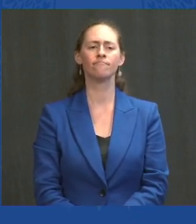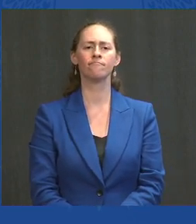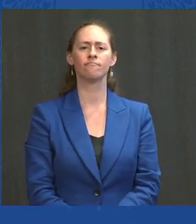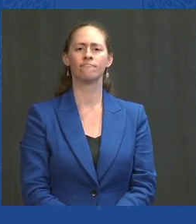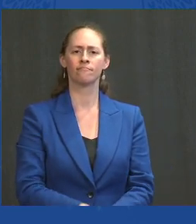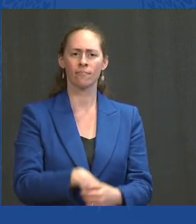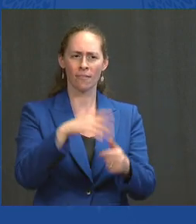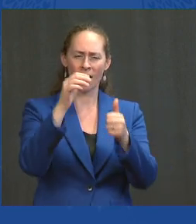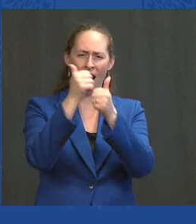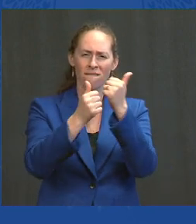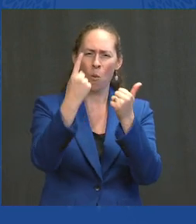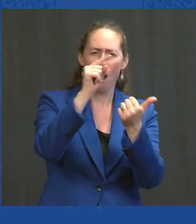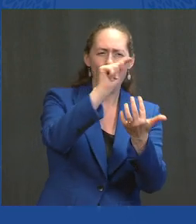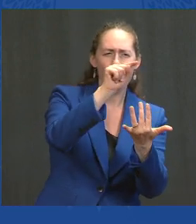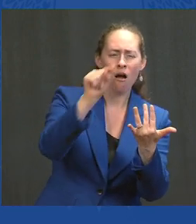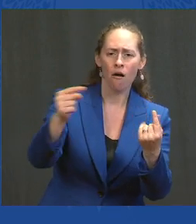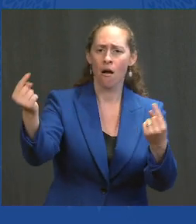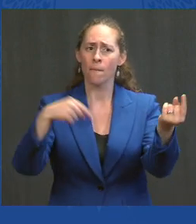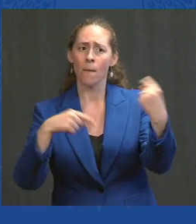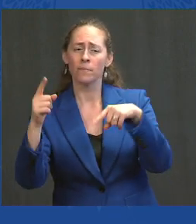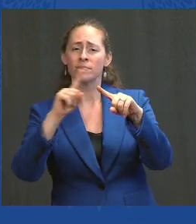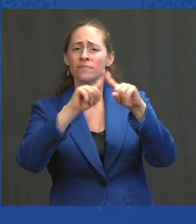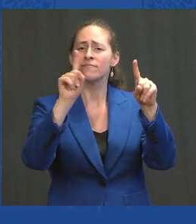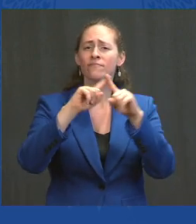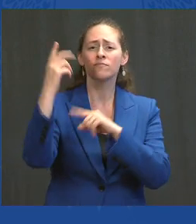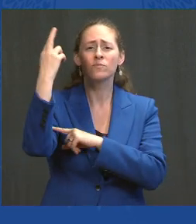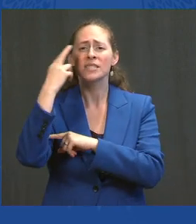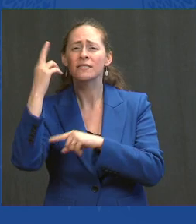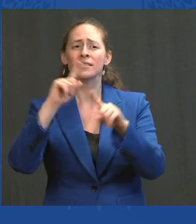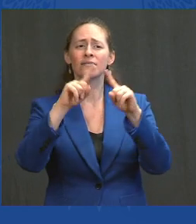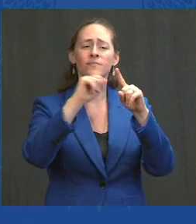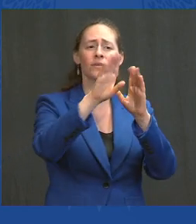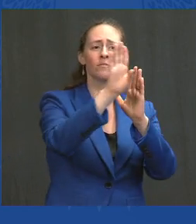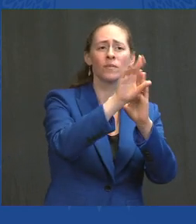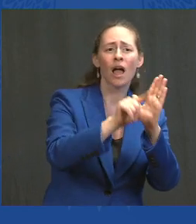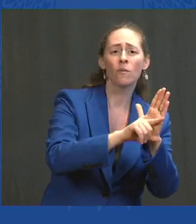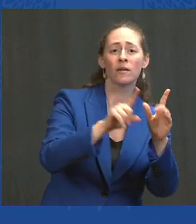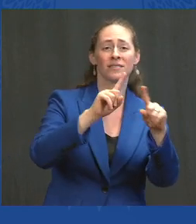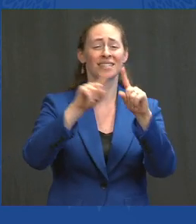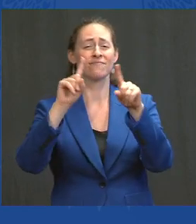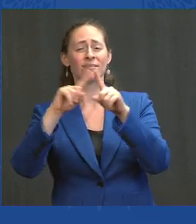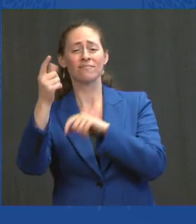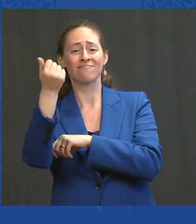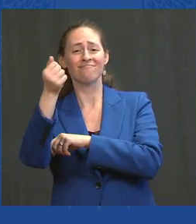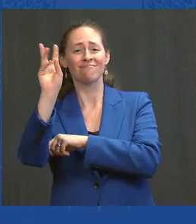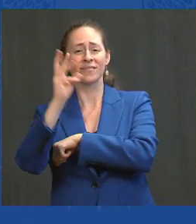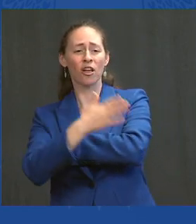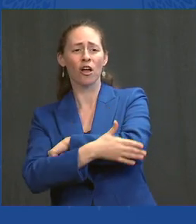and different reasons and 16 different nationalities. But like previous generations of immigrants,